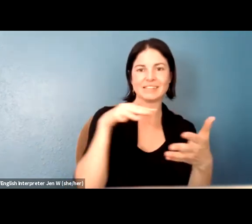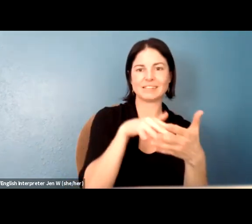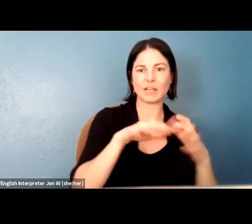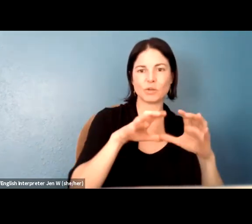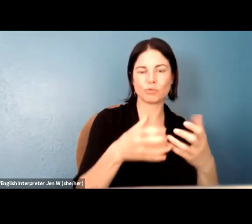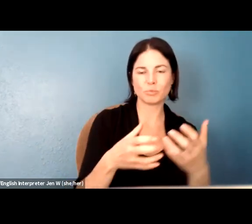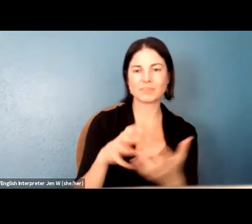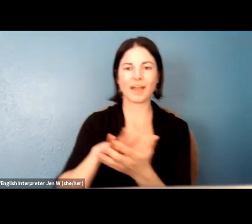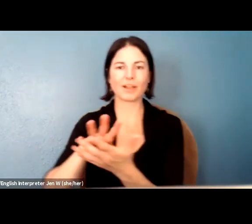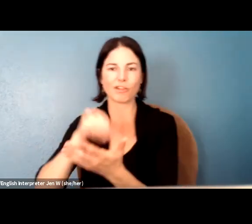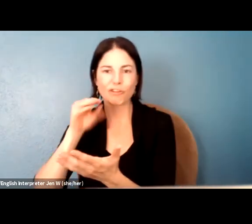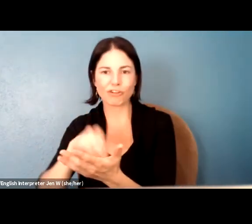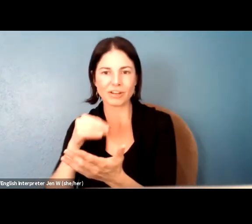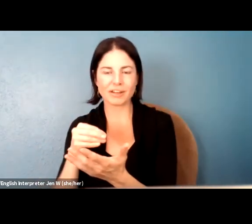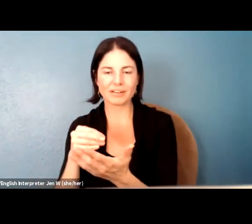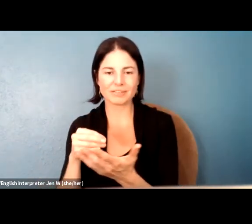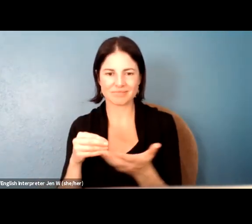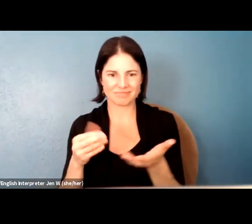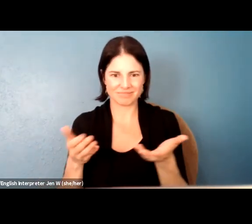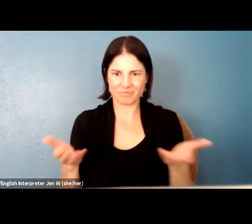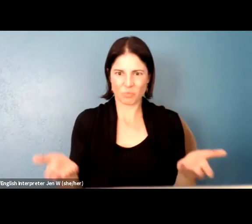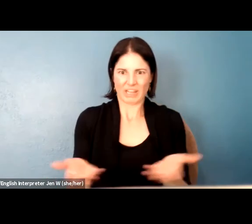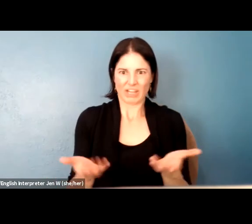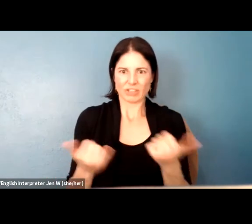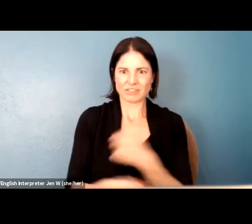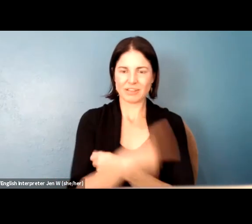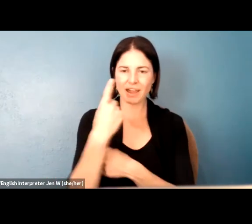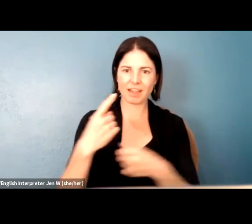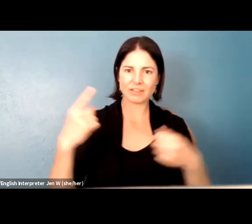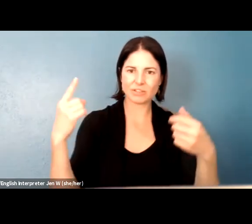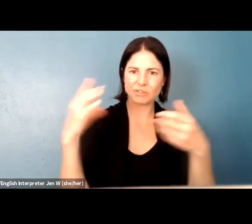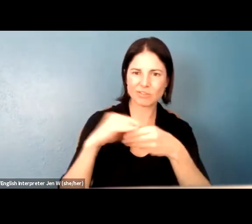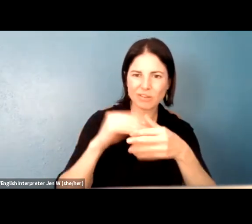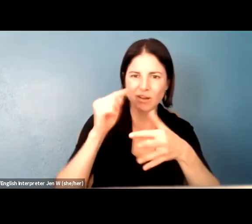are gathered here today to talk truth about these institutions,